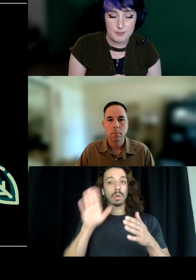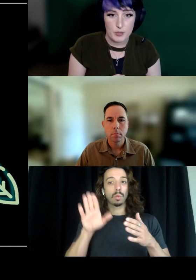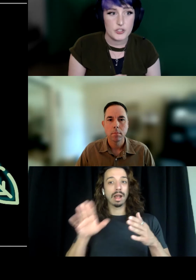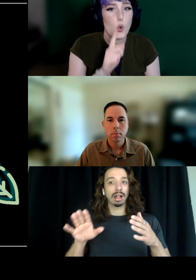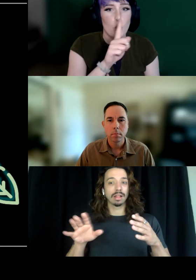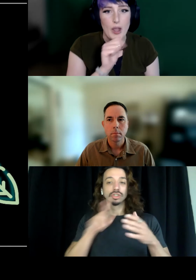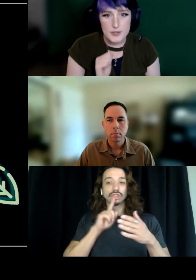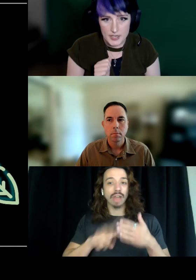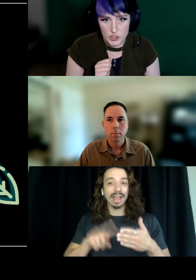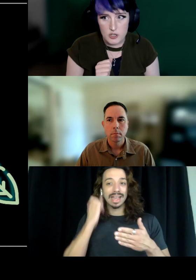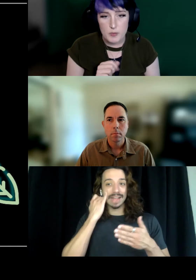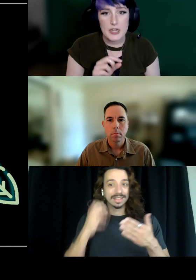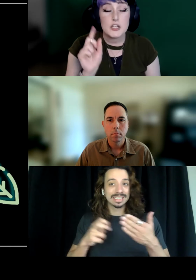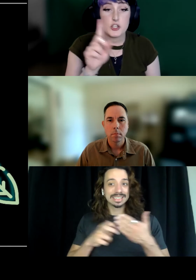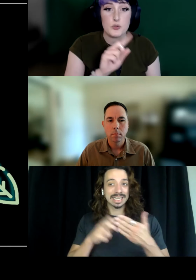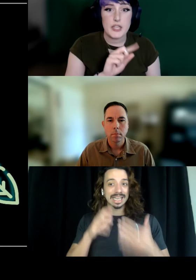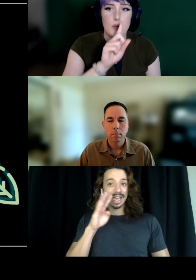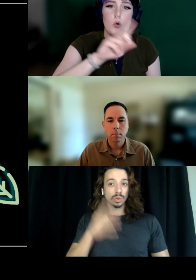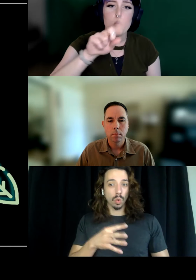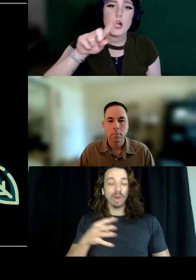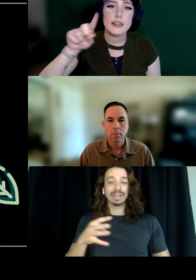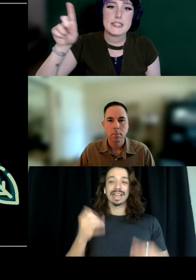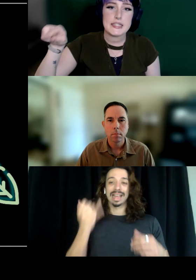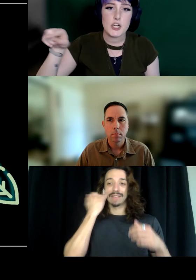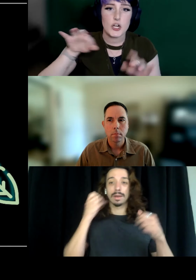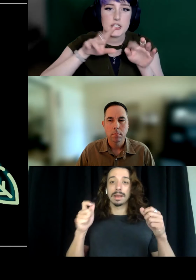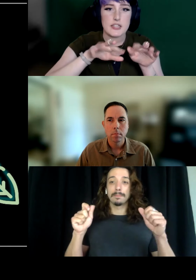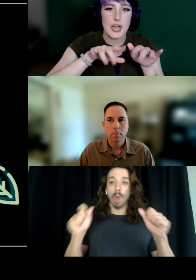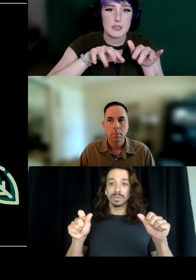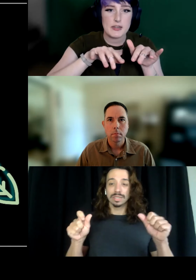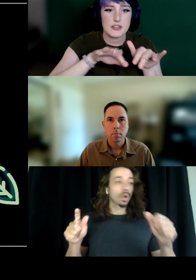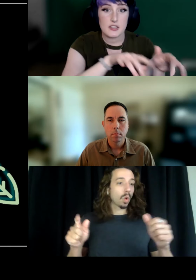get posted? Why was that change made? Did you say we'll work on this later and it's documented that